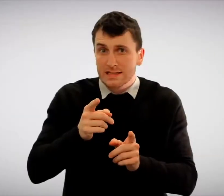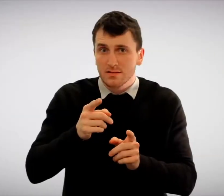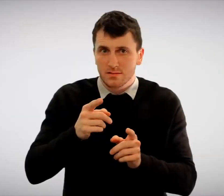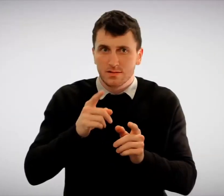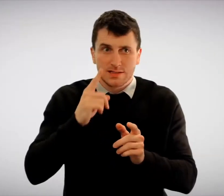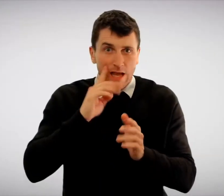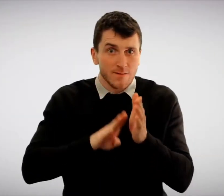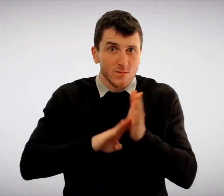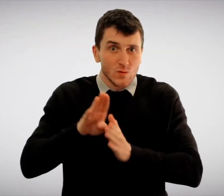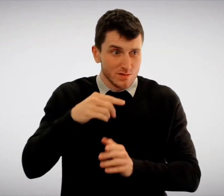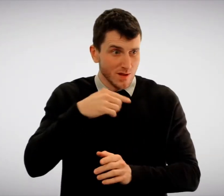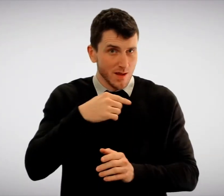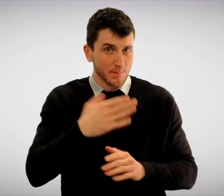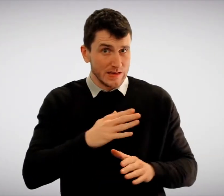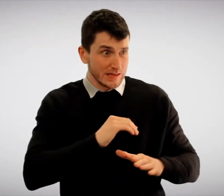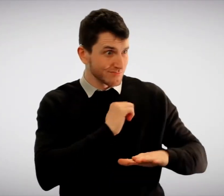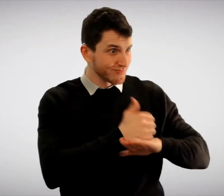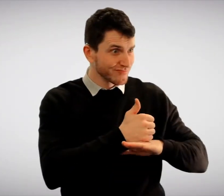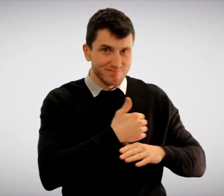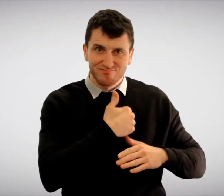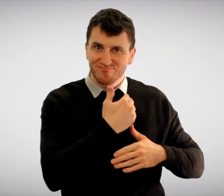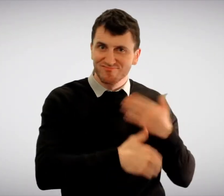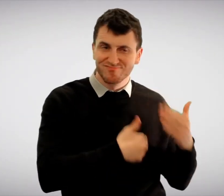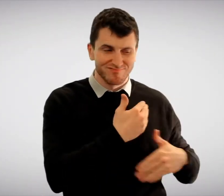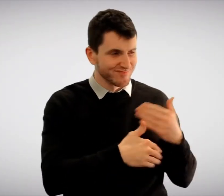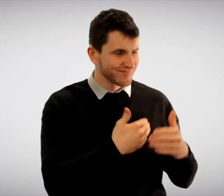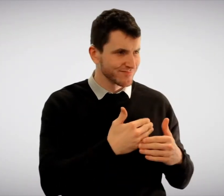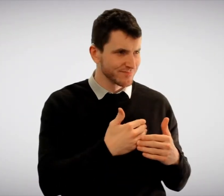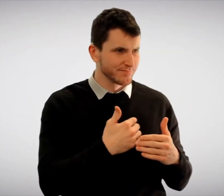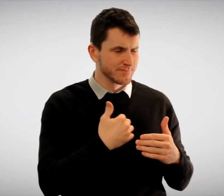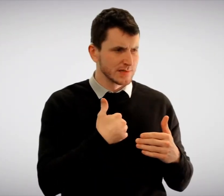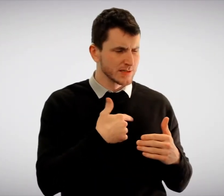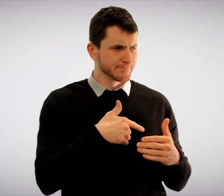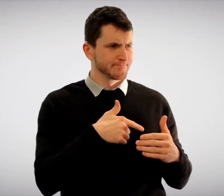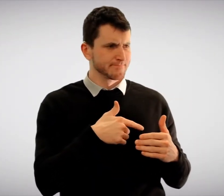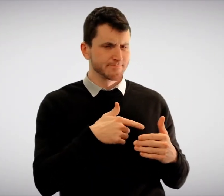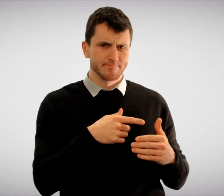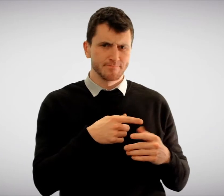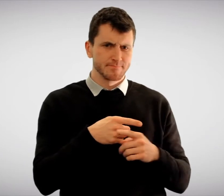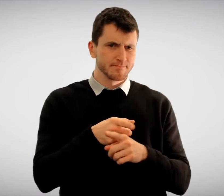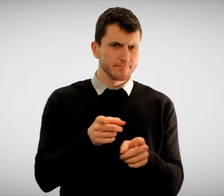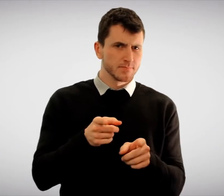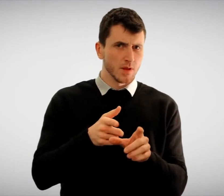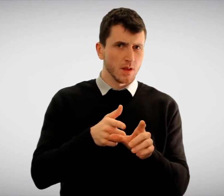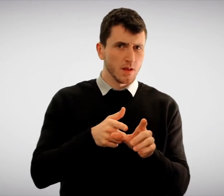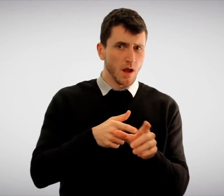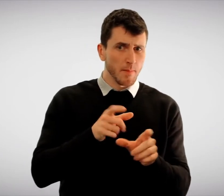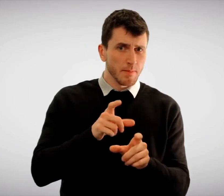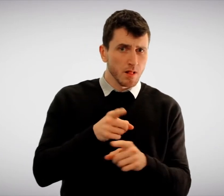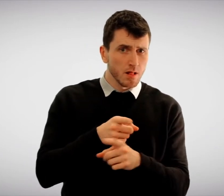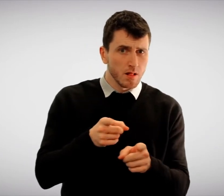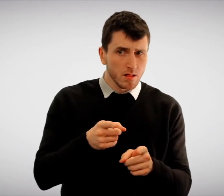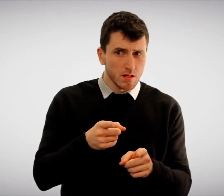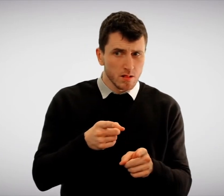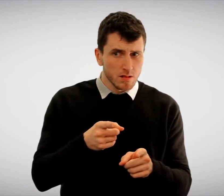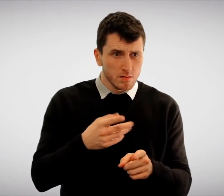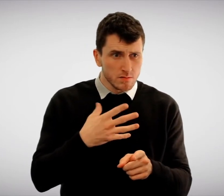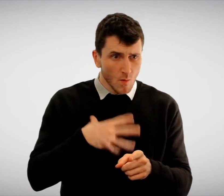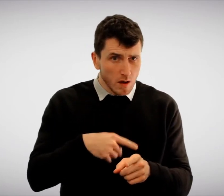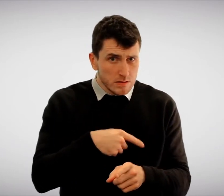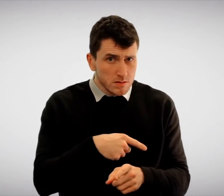we want to be sure that it’s the kind of event young people want.